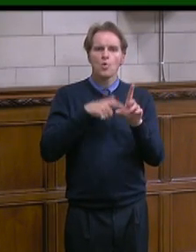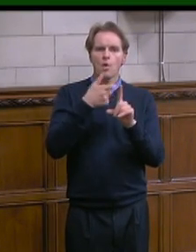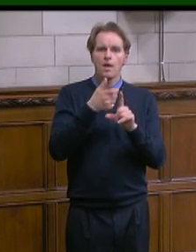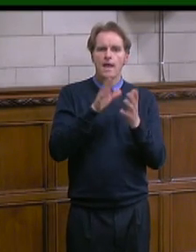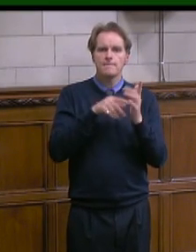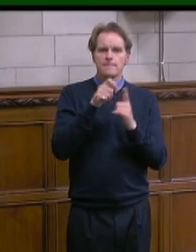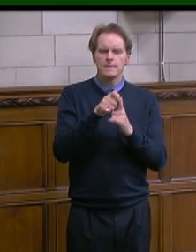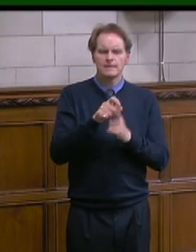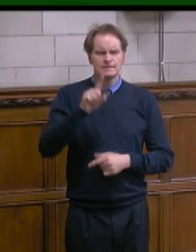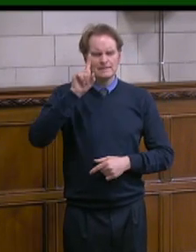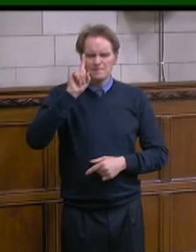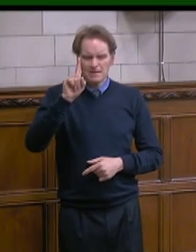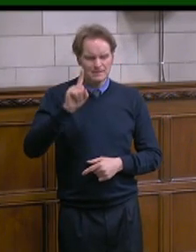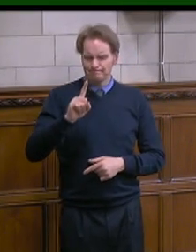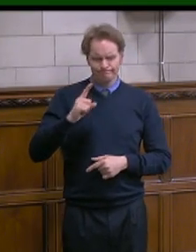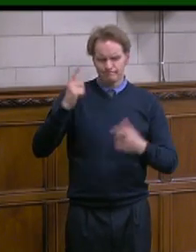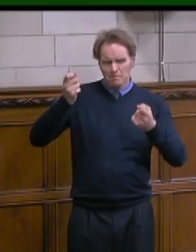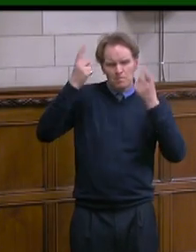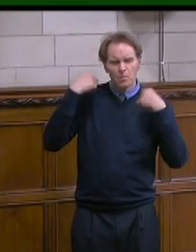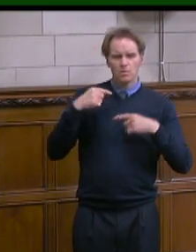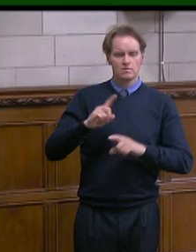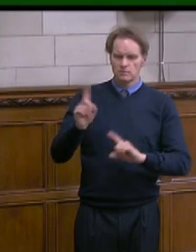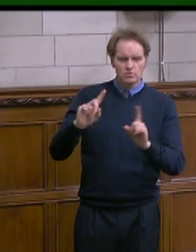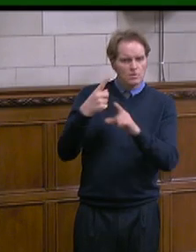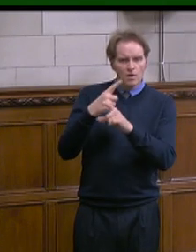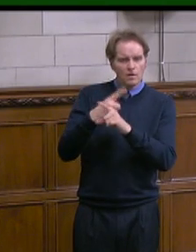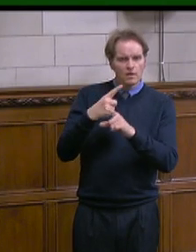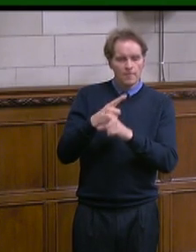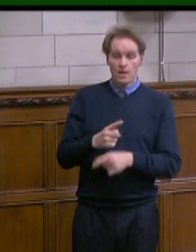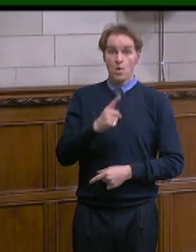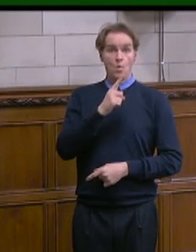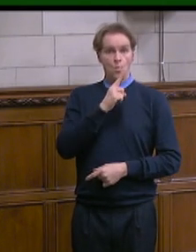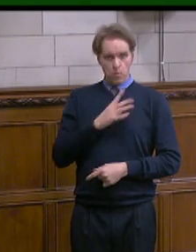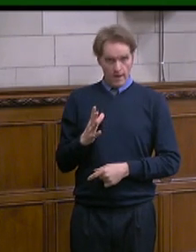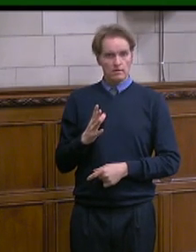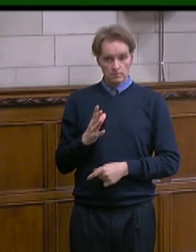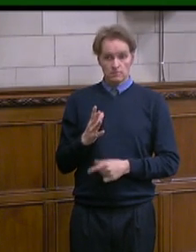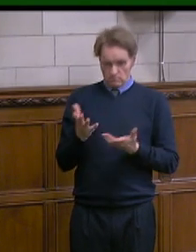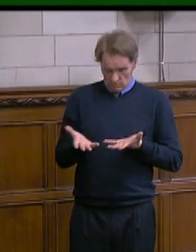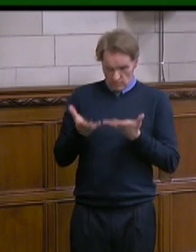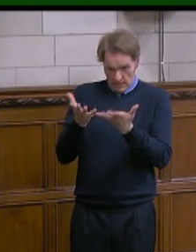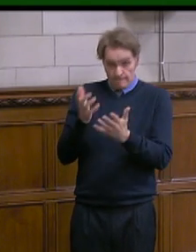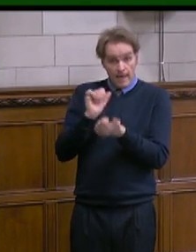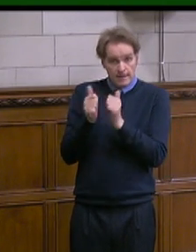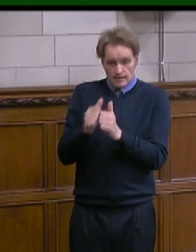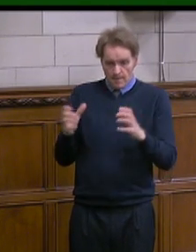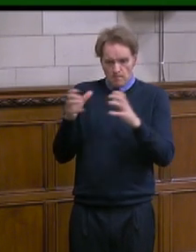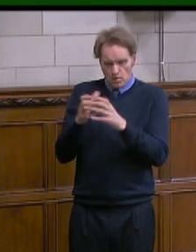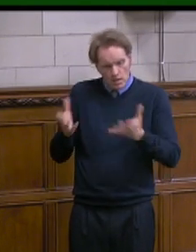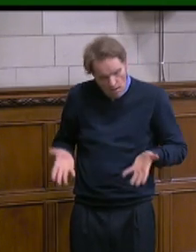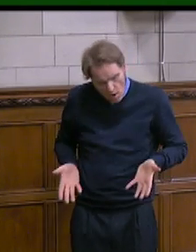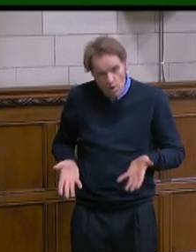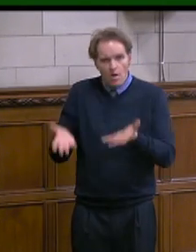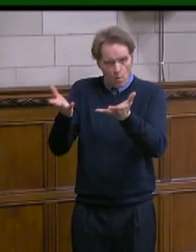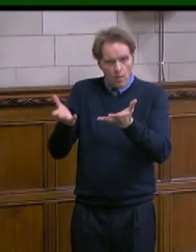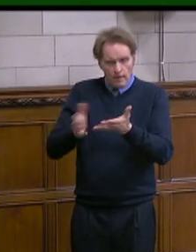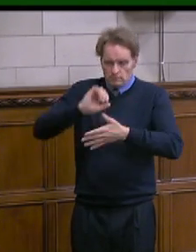cannot ask an awarding body to go away and do the work to ensure that a GCSE in British